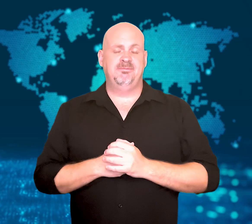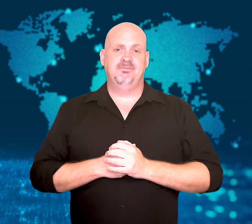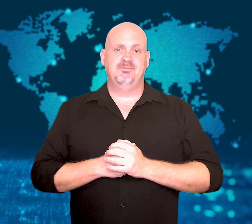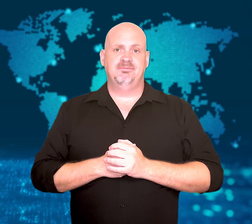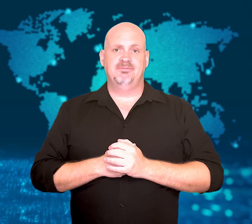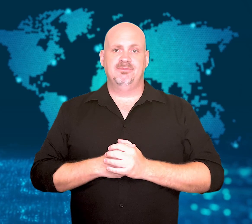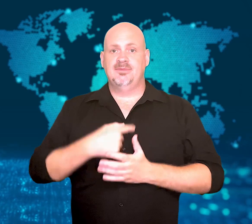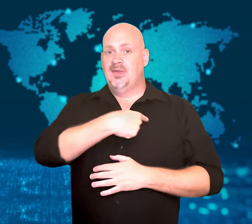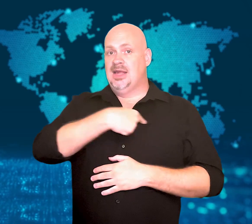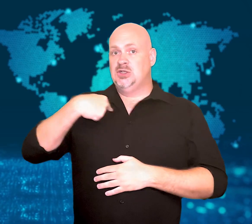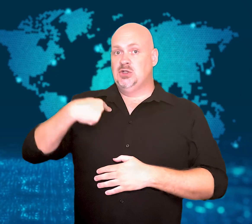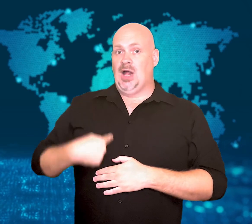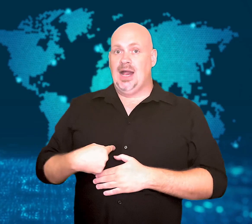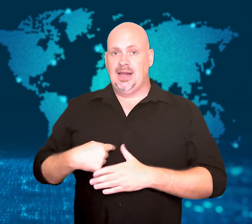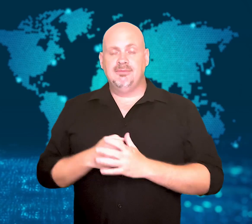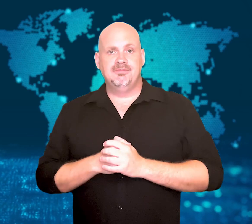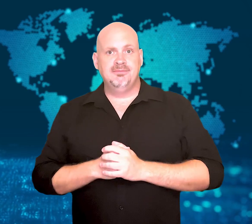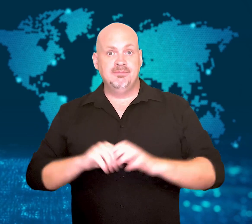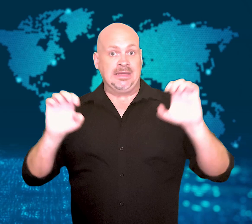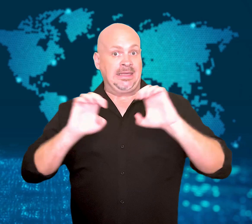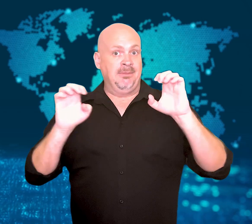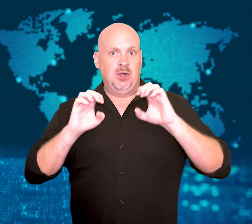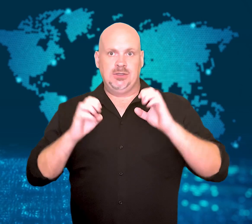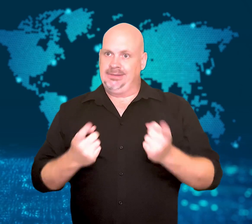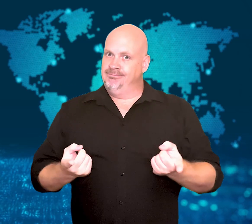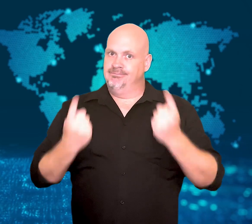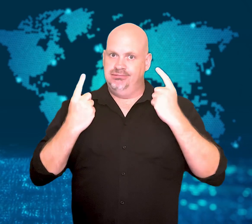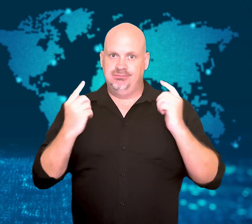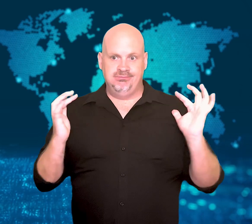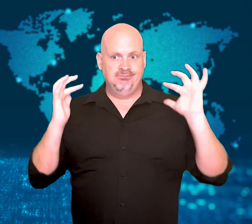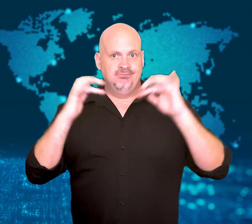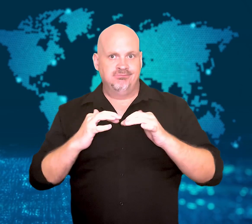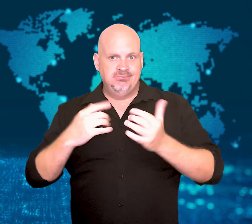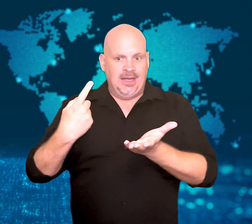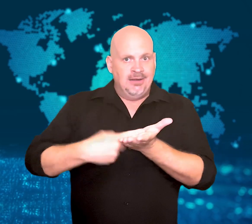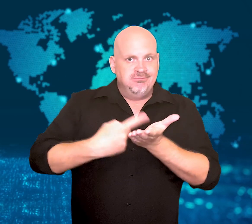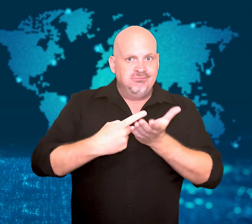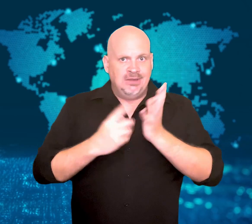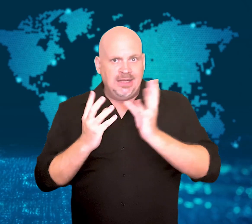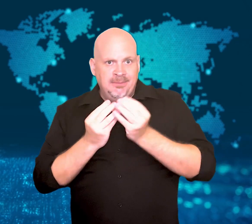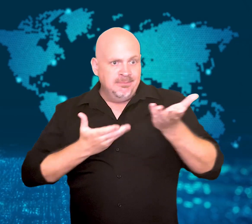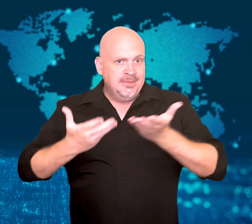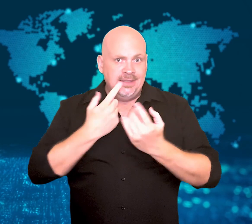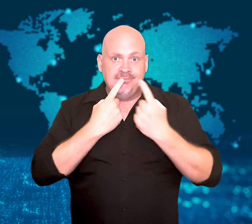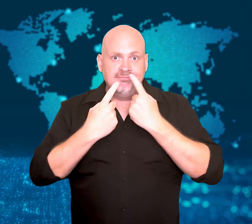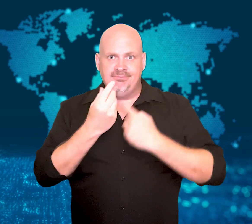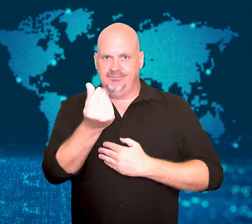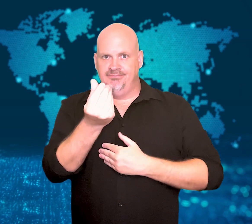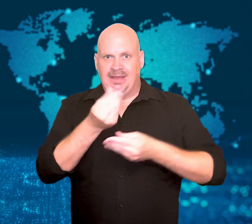Emergency economic meeting